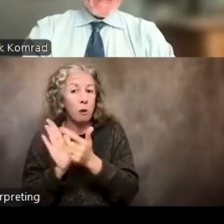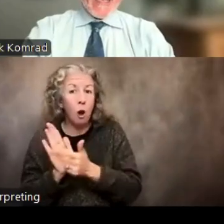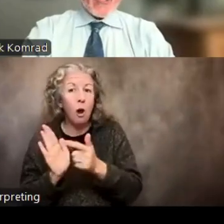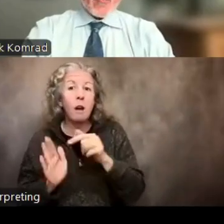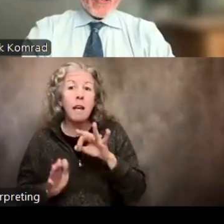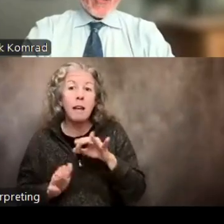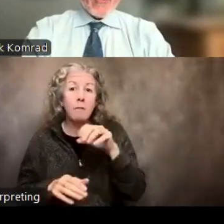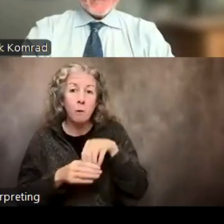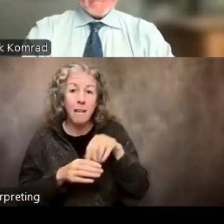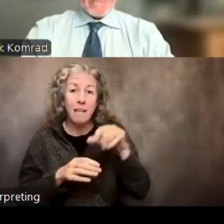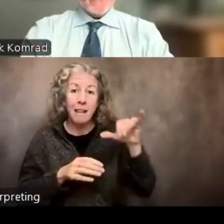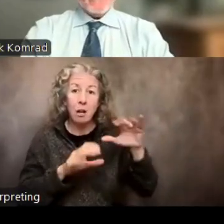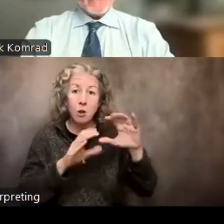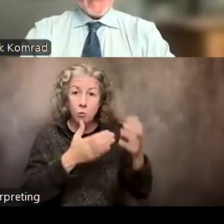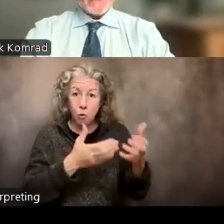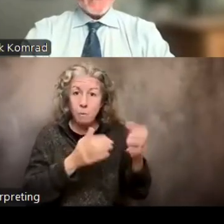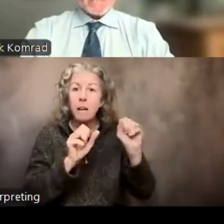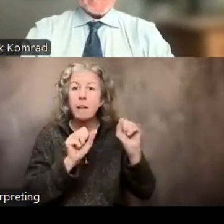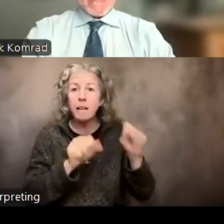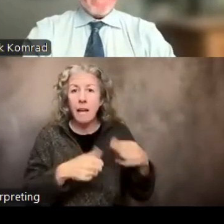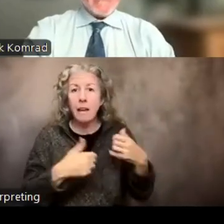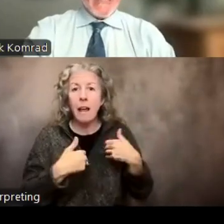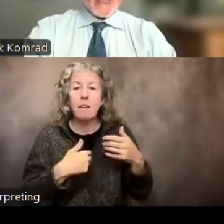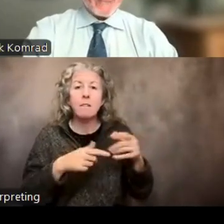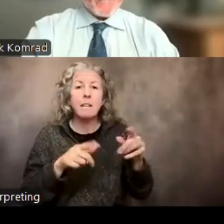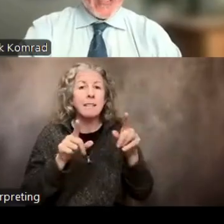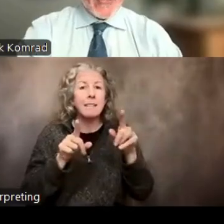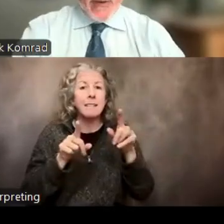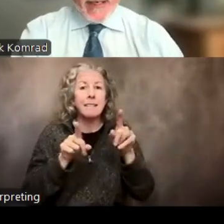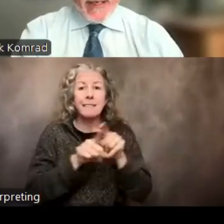category, you can get euthanasia the same day you're evaluated.